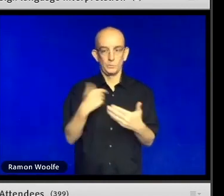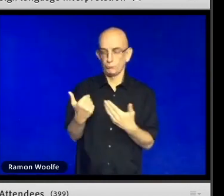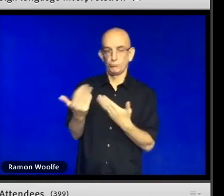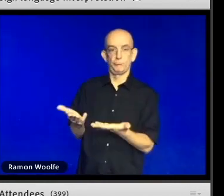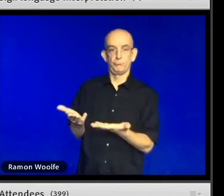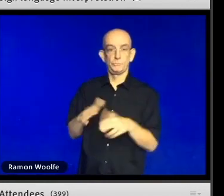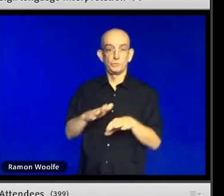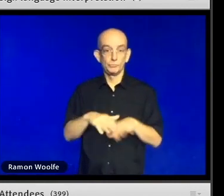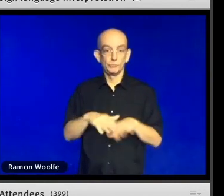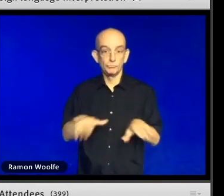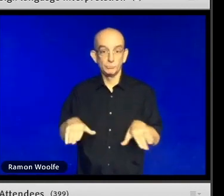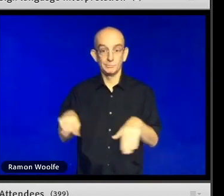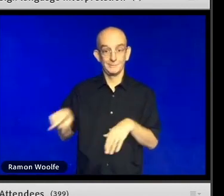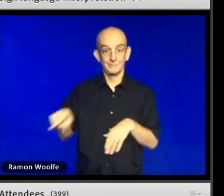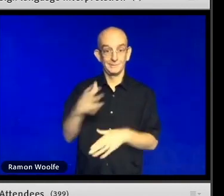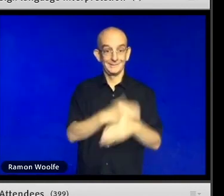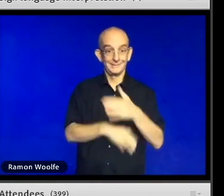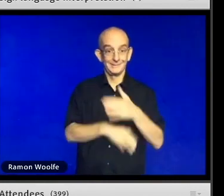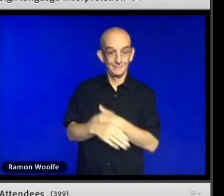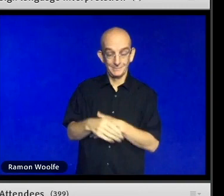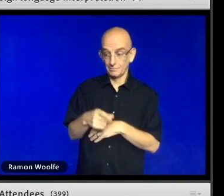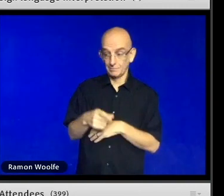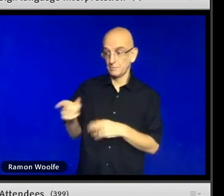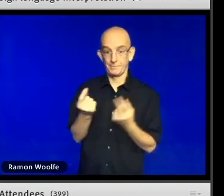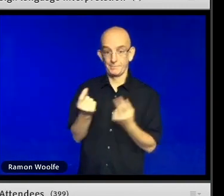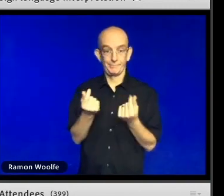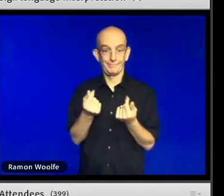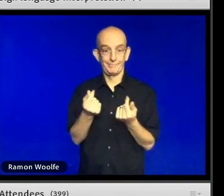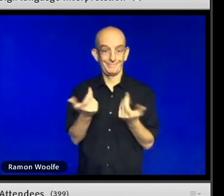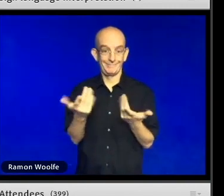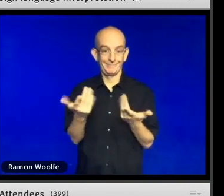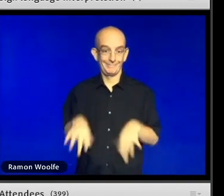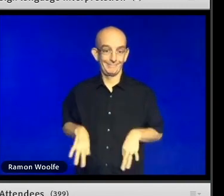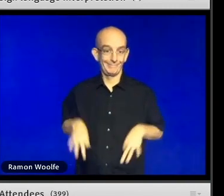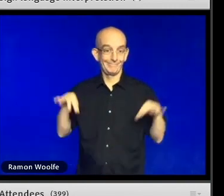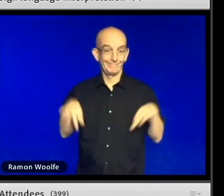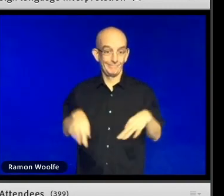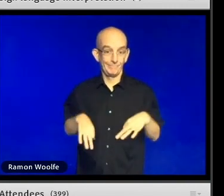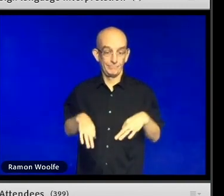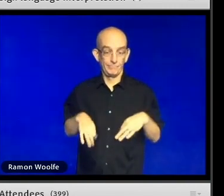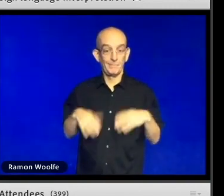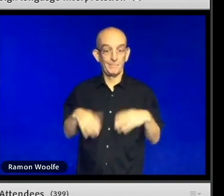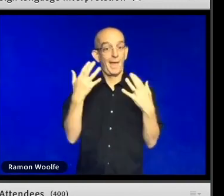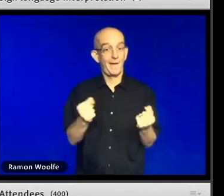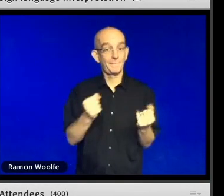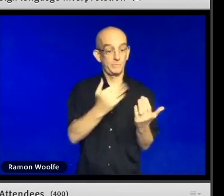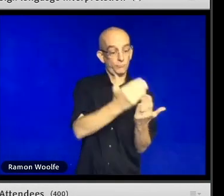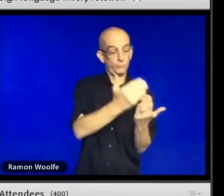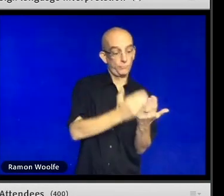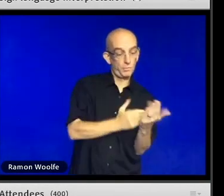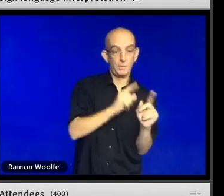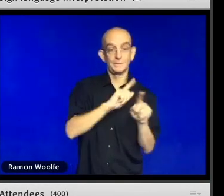word food program is giving at the moment to parents of children with disability in